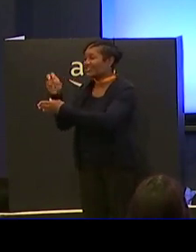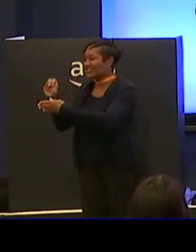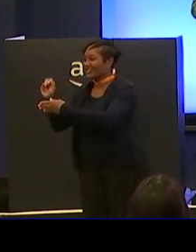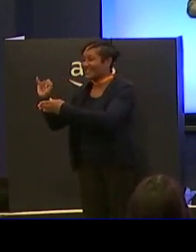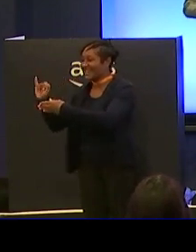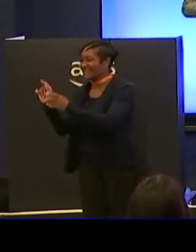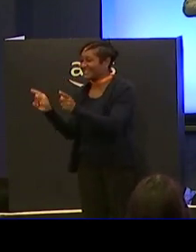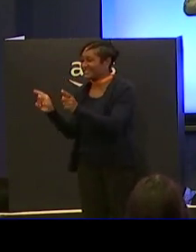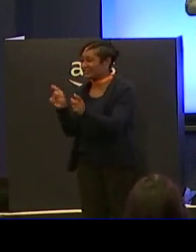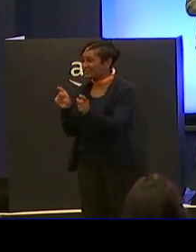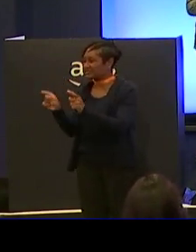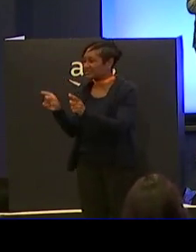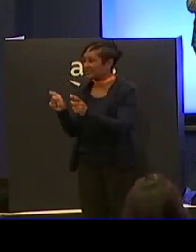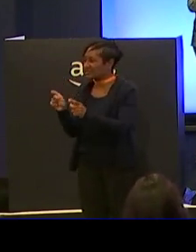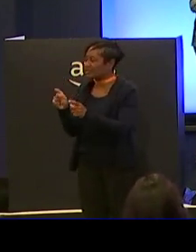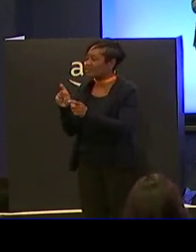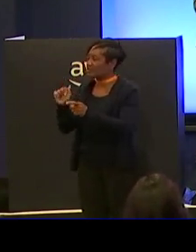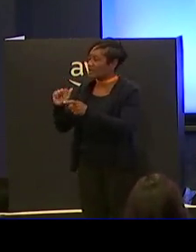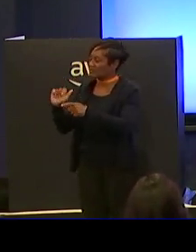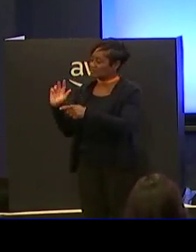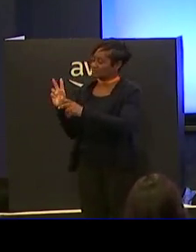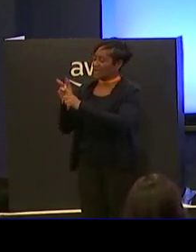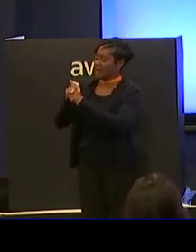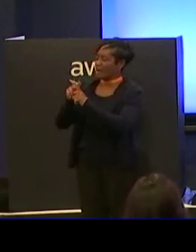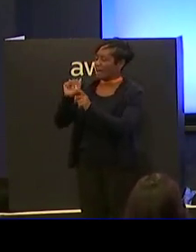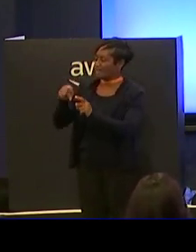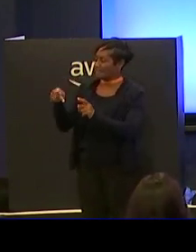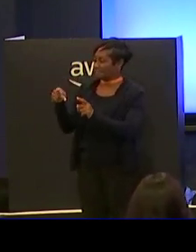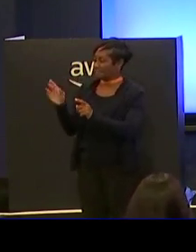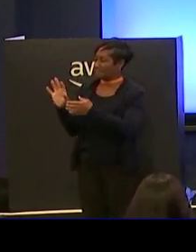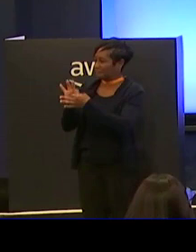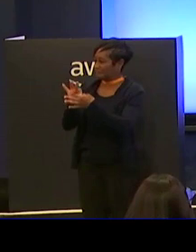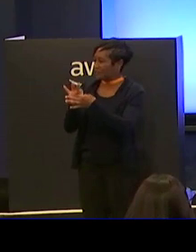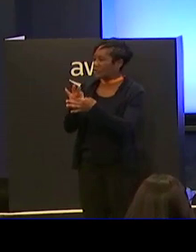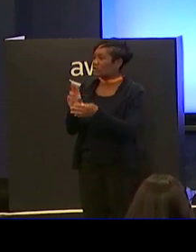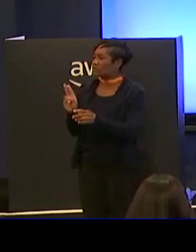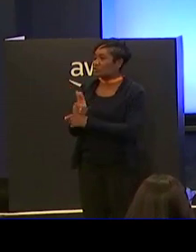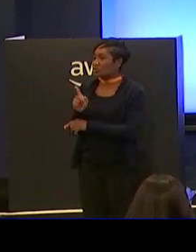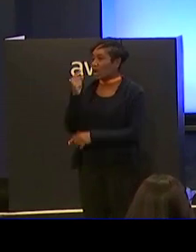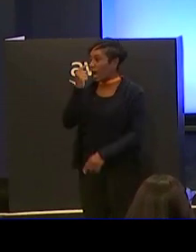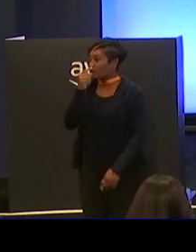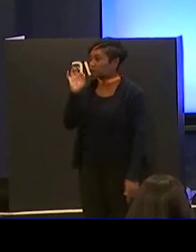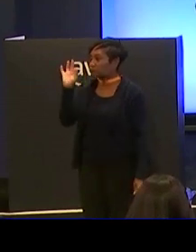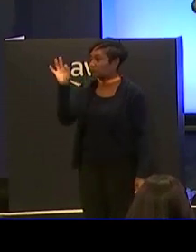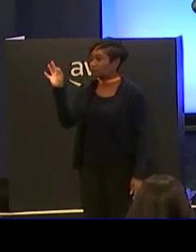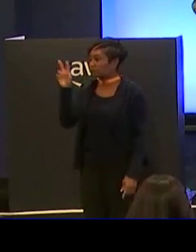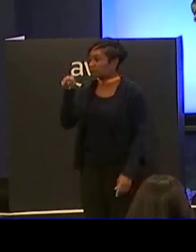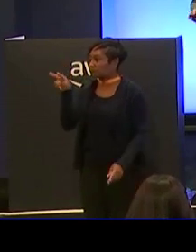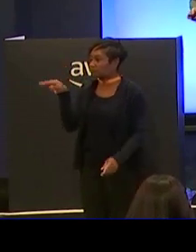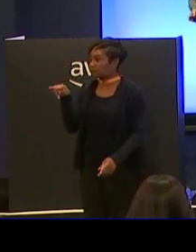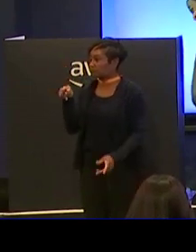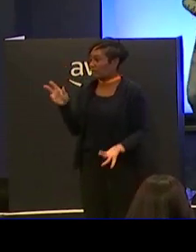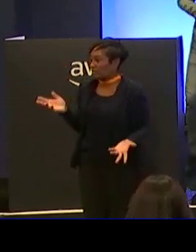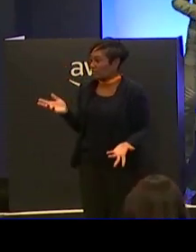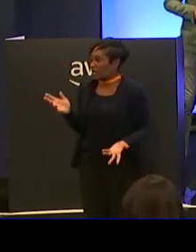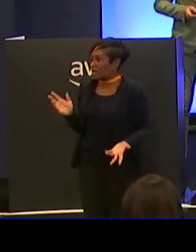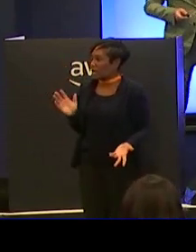enabled application, purely by using the user's eye gaze and that was rather compelling to me